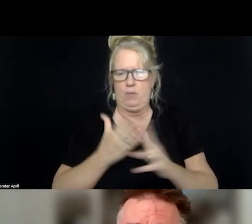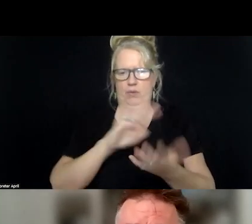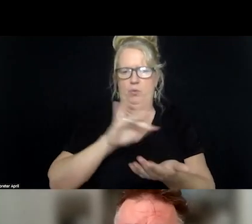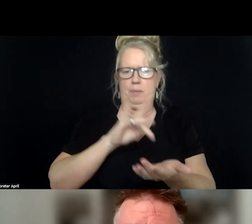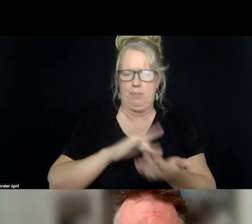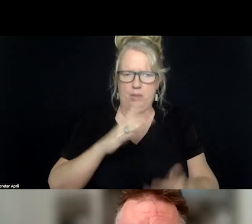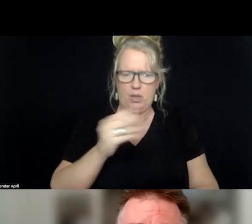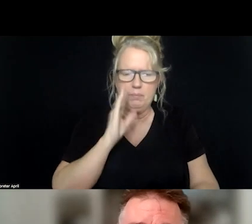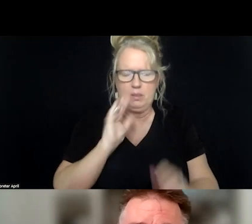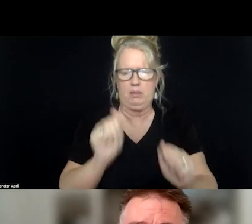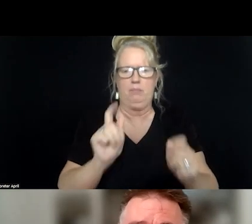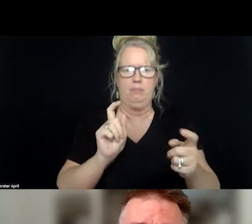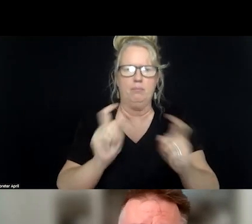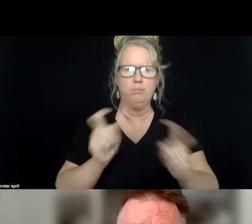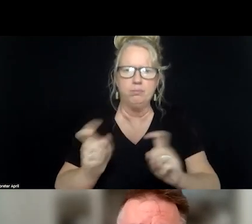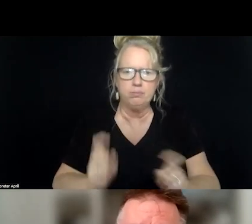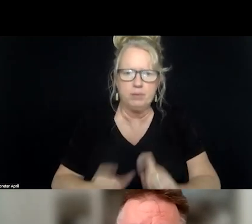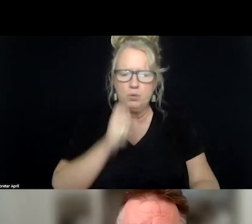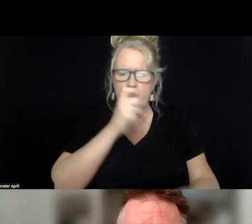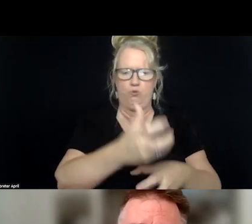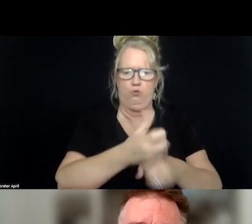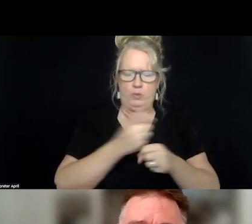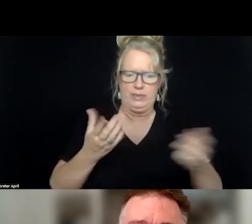ADJUST MY PAYER MIX FROM WHO IS RECEIVING THOSE SERVICES, BUT IN